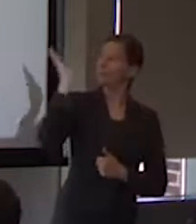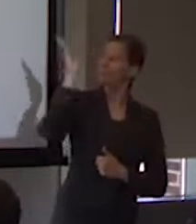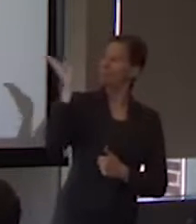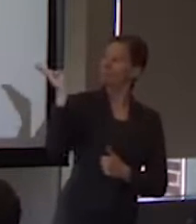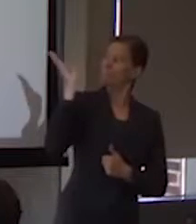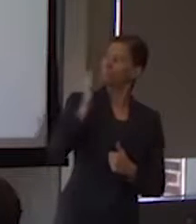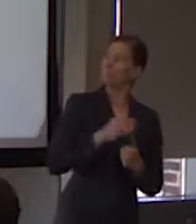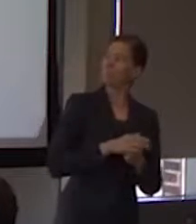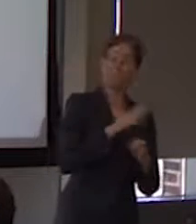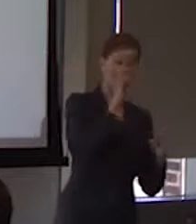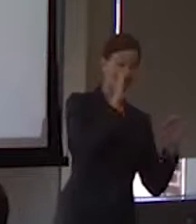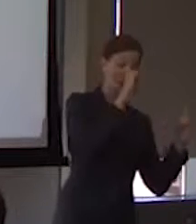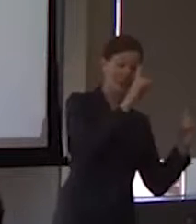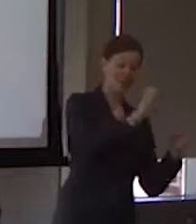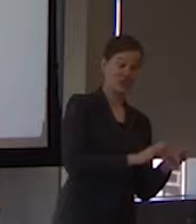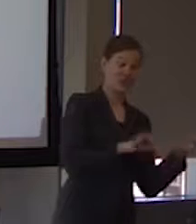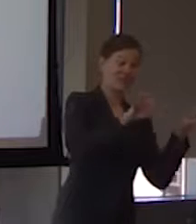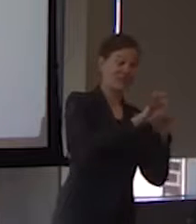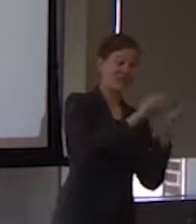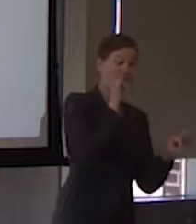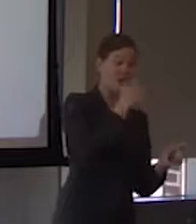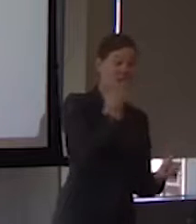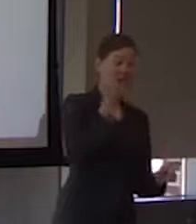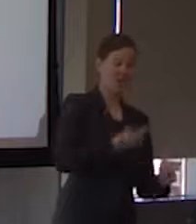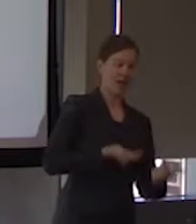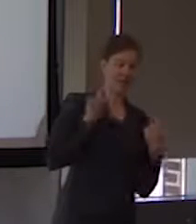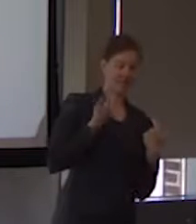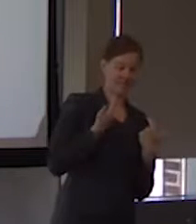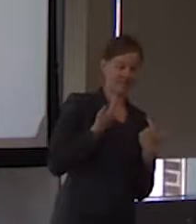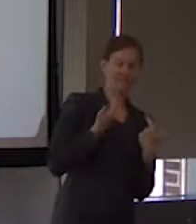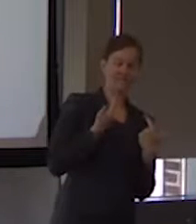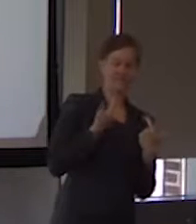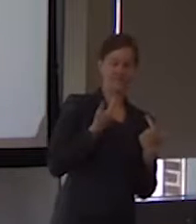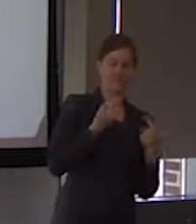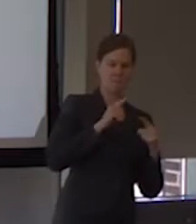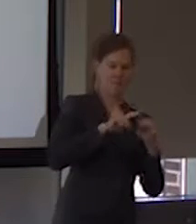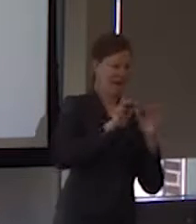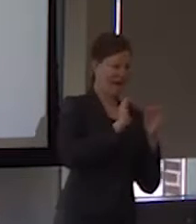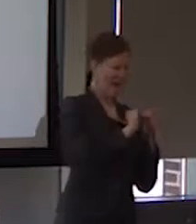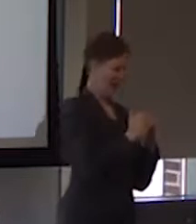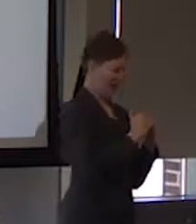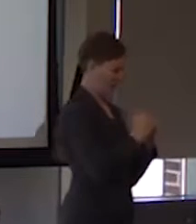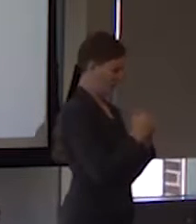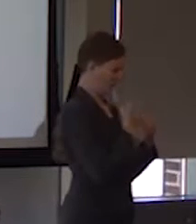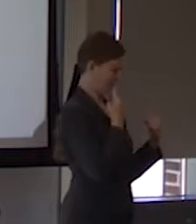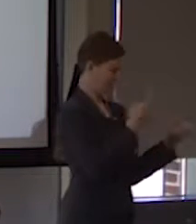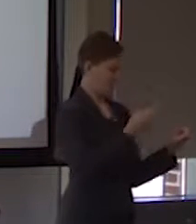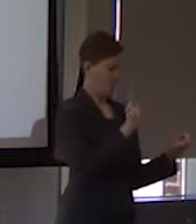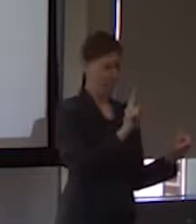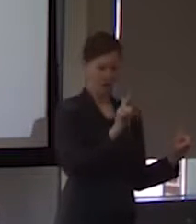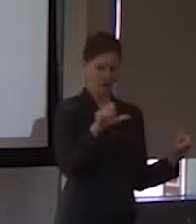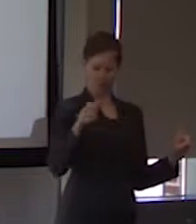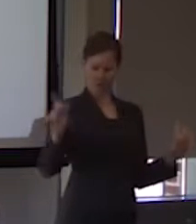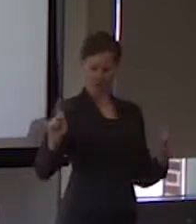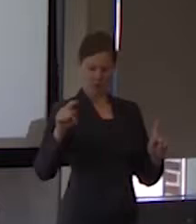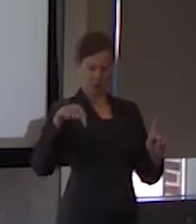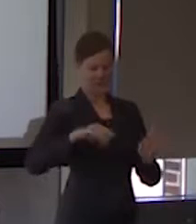That education was the key to a better life. Yet, how did I succeed where so many people in this community fail?